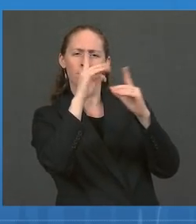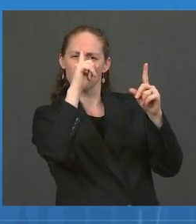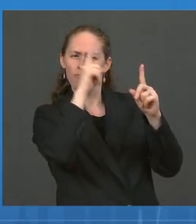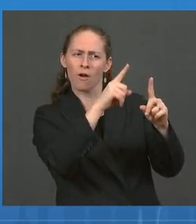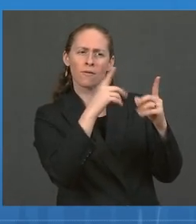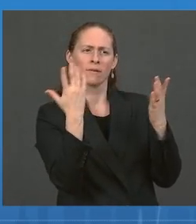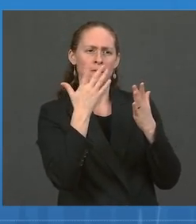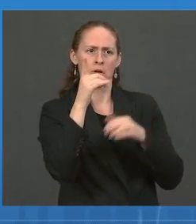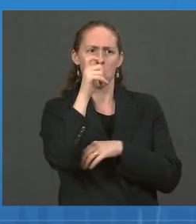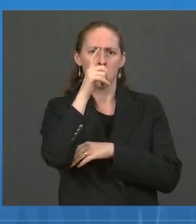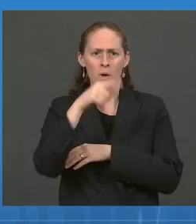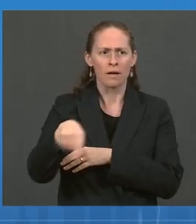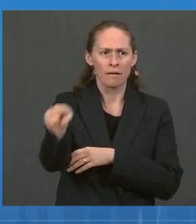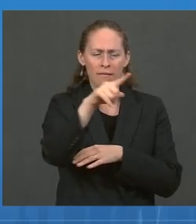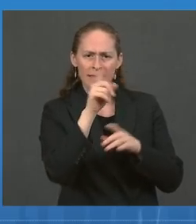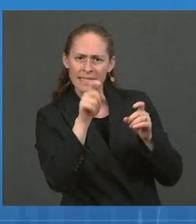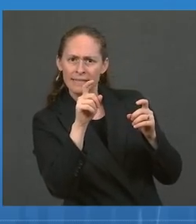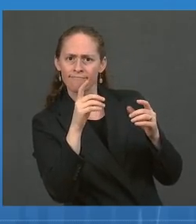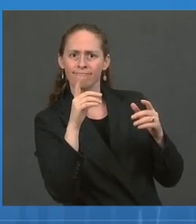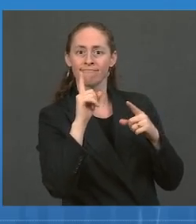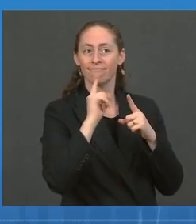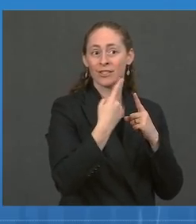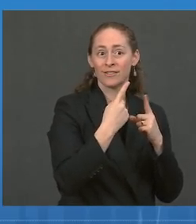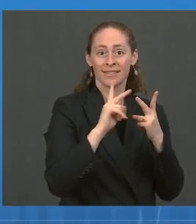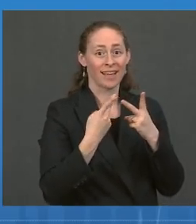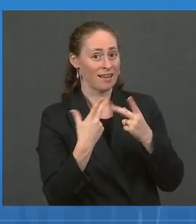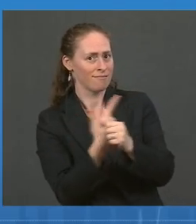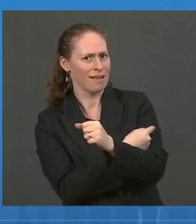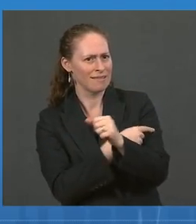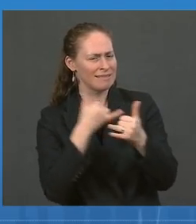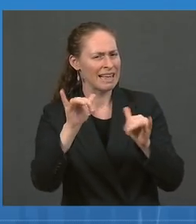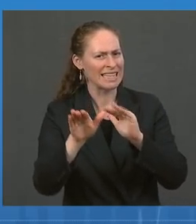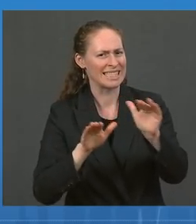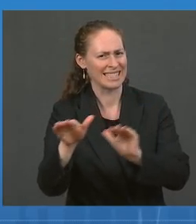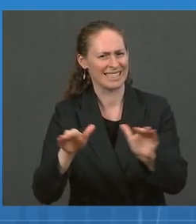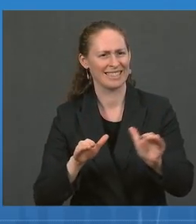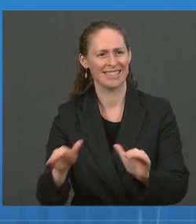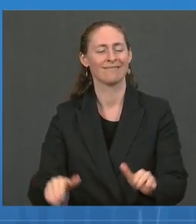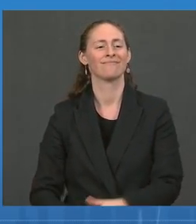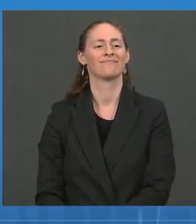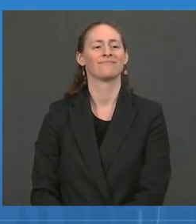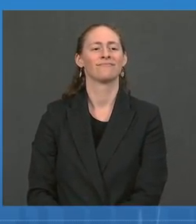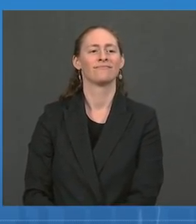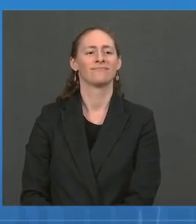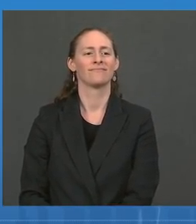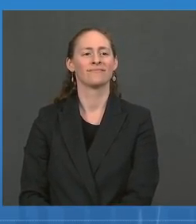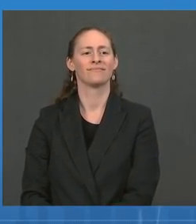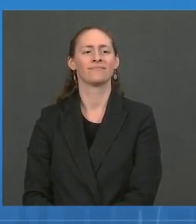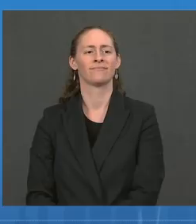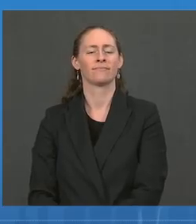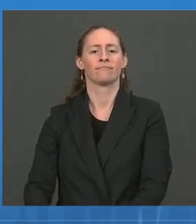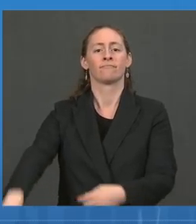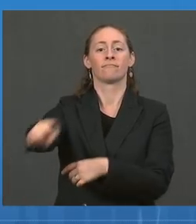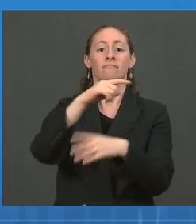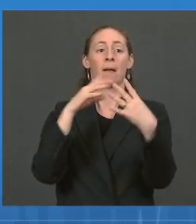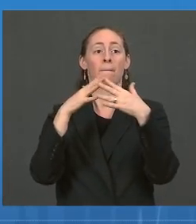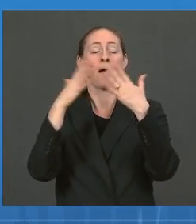Overall, more than 3 out of 4 eligible Americans -- those Americans 12 and older -- have gotten at least their first shot.